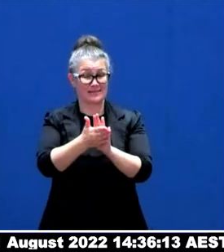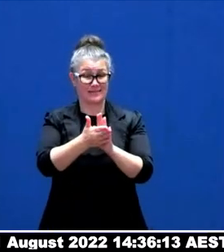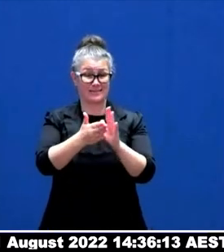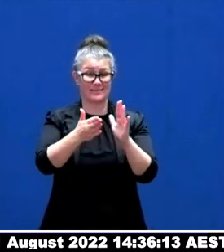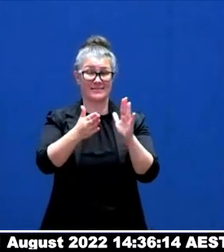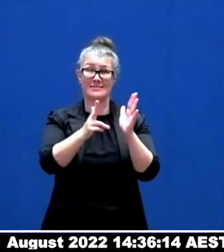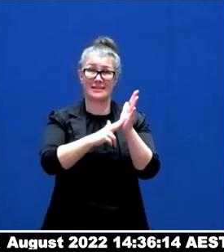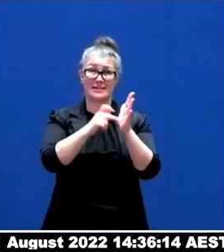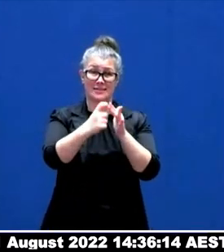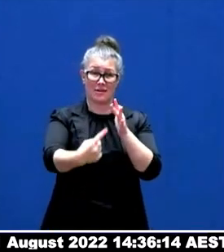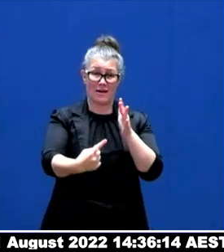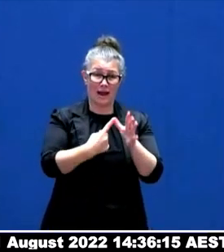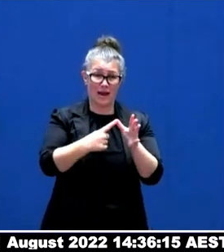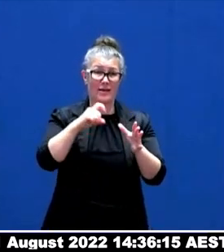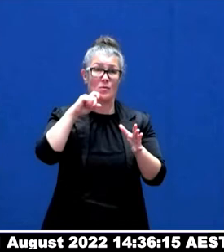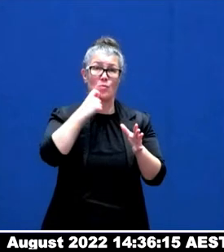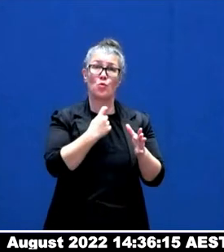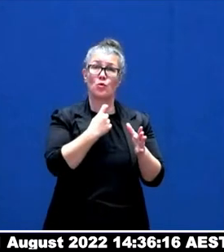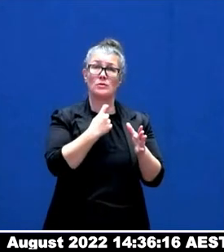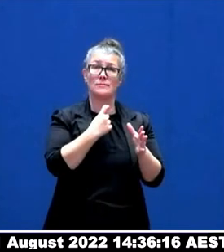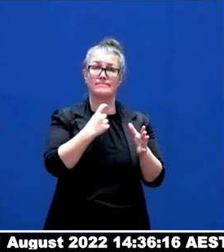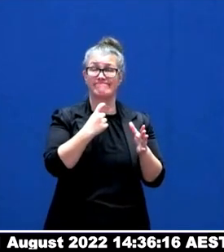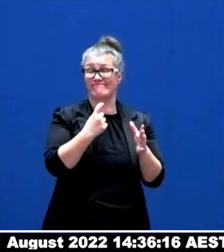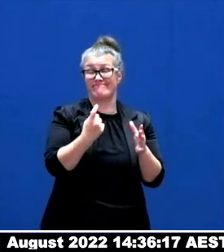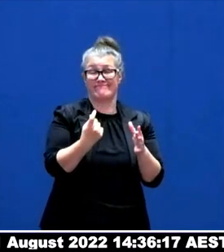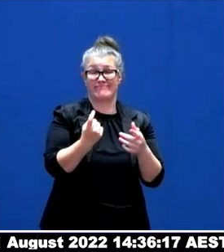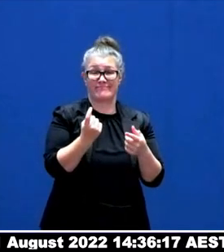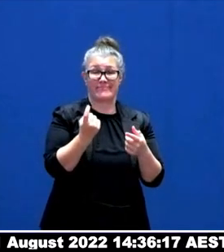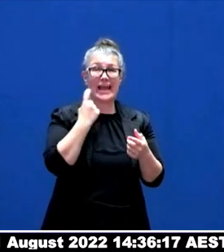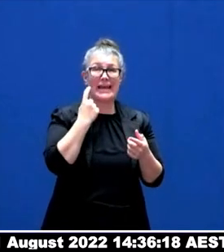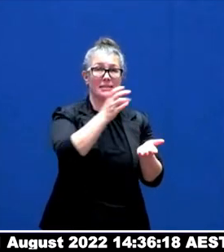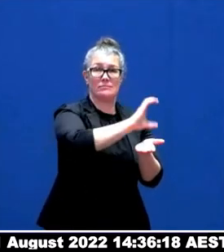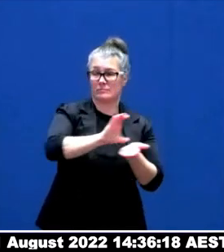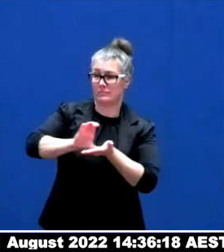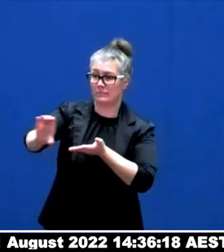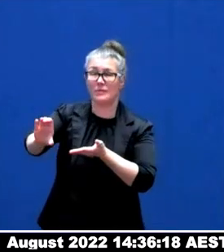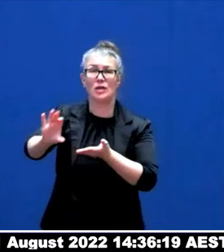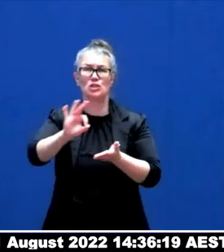reassessment and just get that money in? You wouldn't need a change of circumstances for that person? No. No. We'd just get it done.